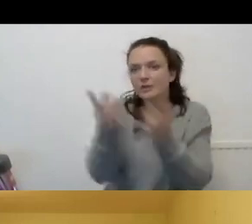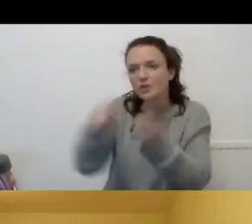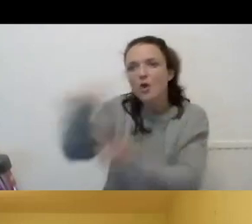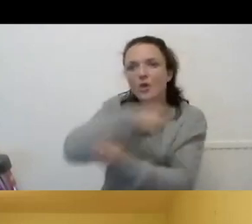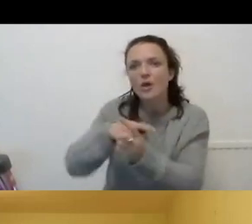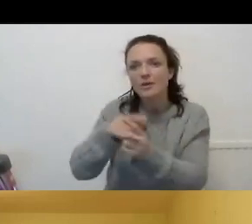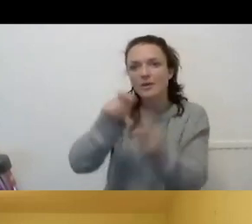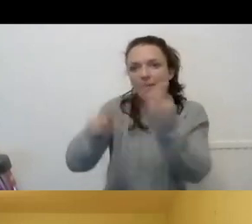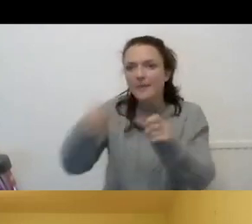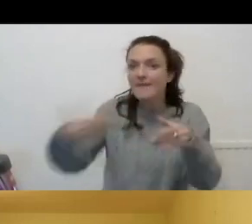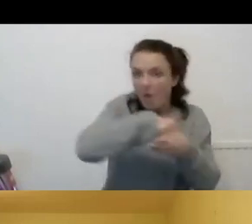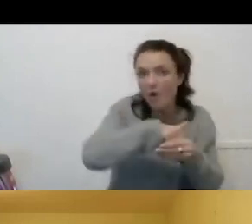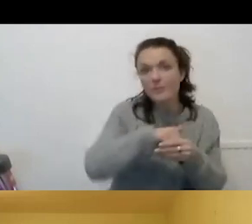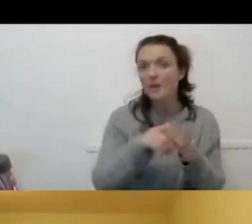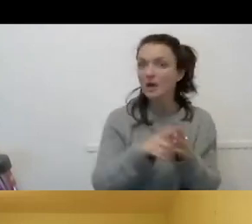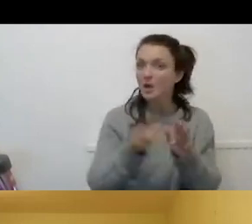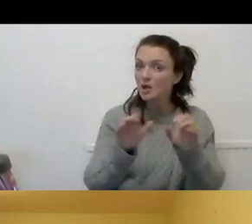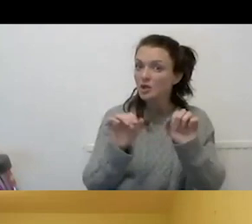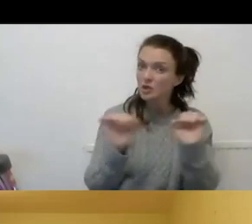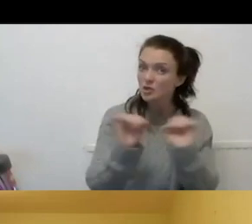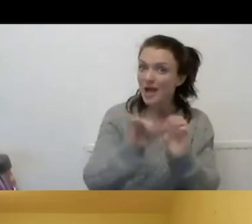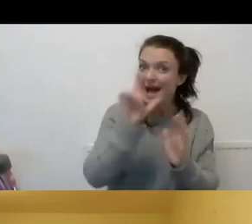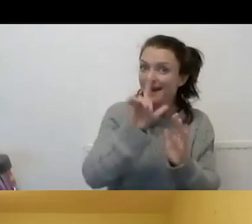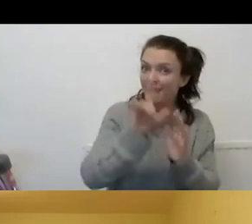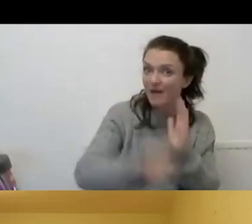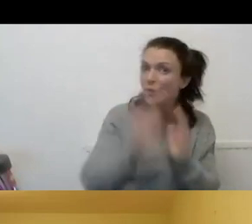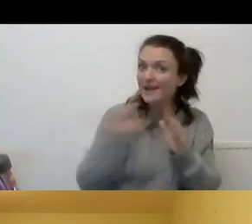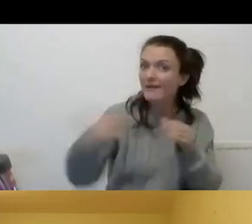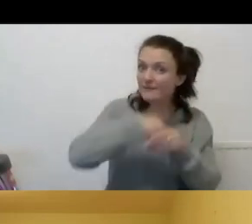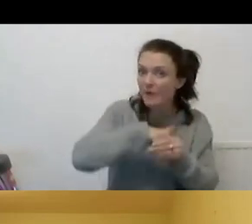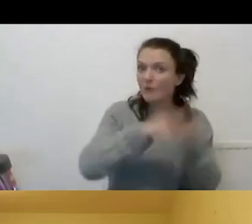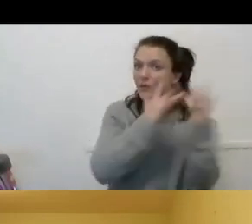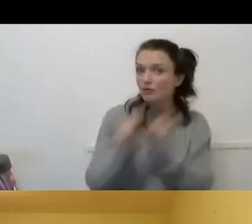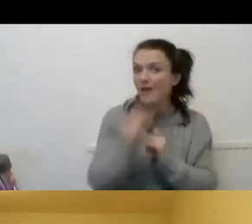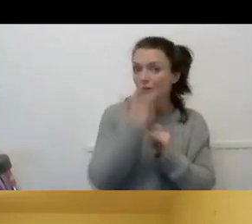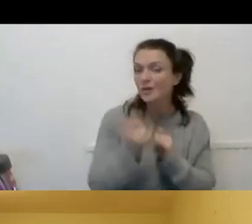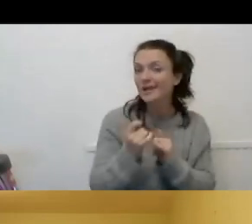late because we do have other studies coming. But the studies still include older adults.